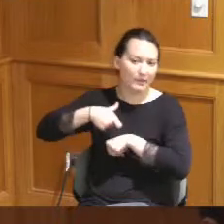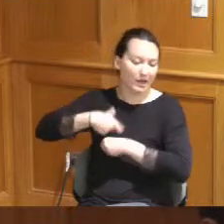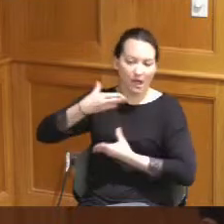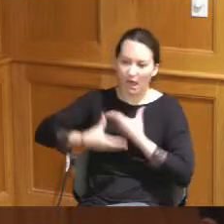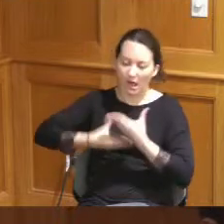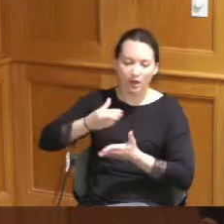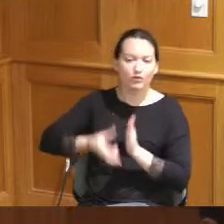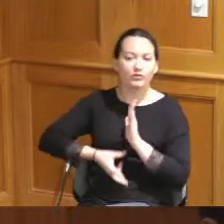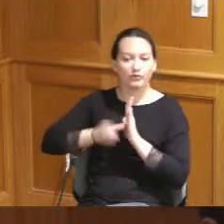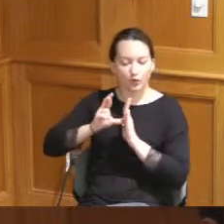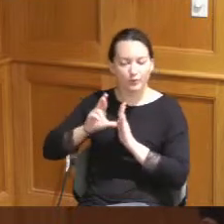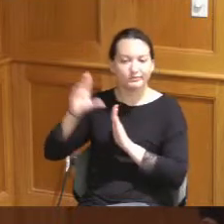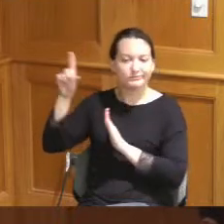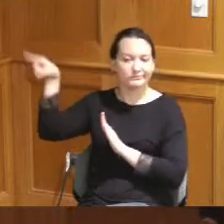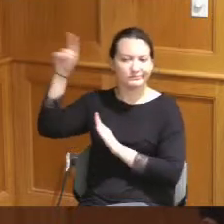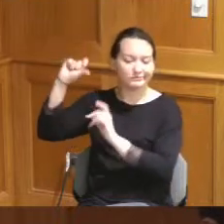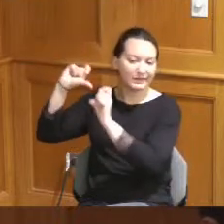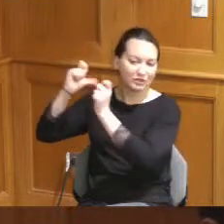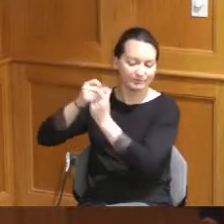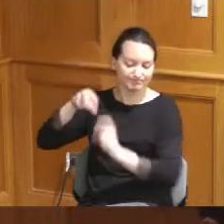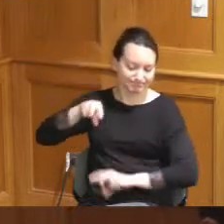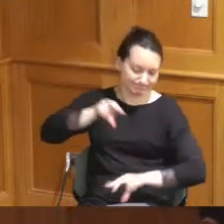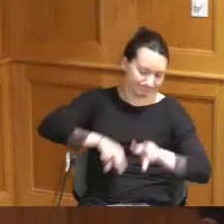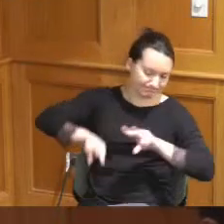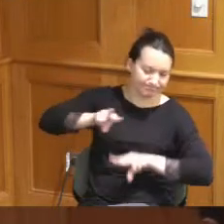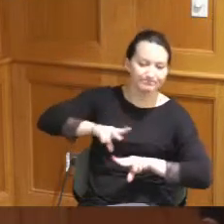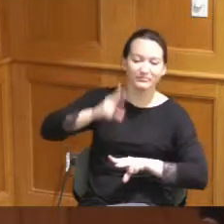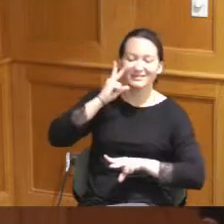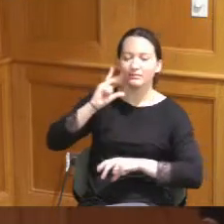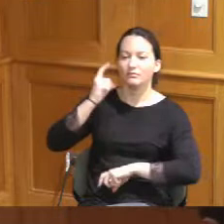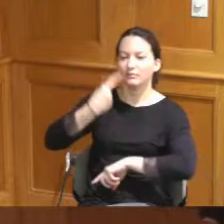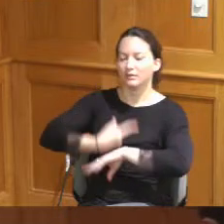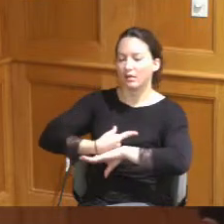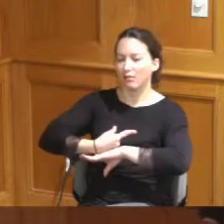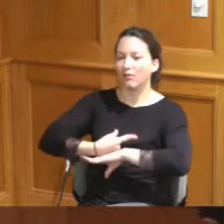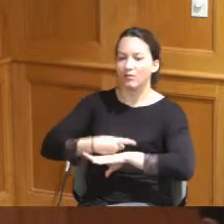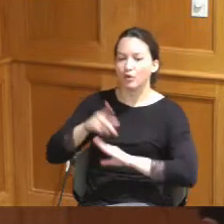from outside agencies so that we're setting the viewing date for this particular project with this